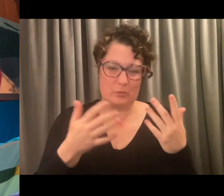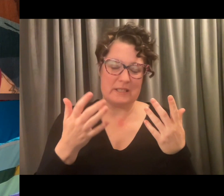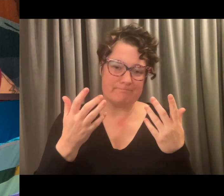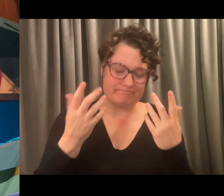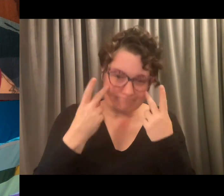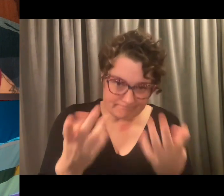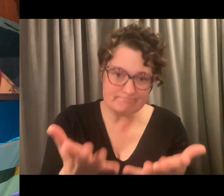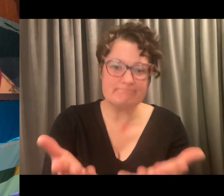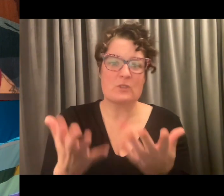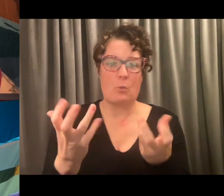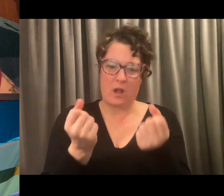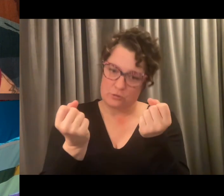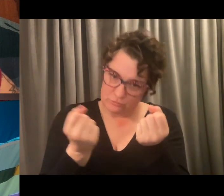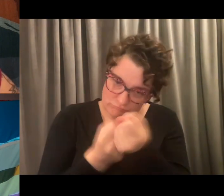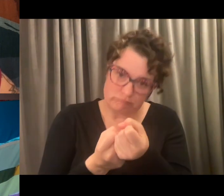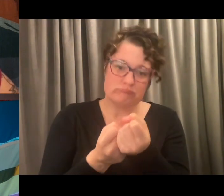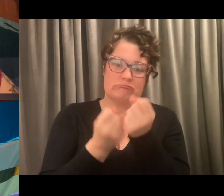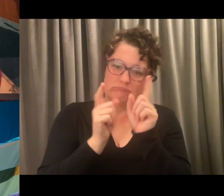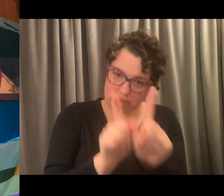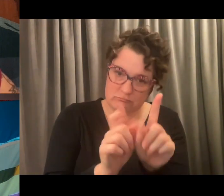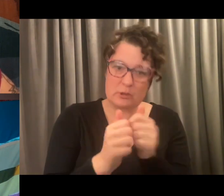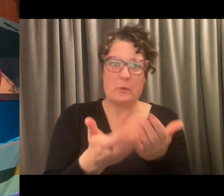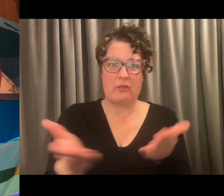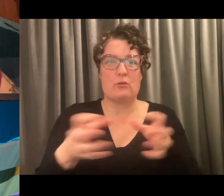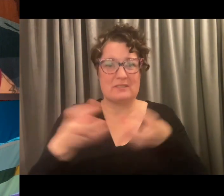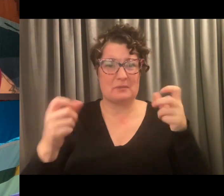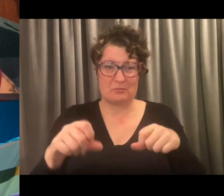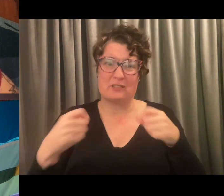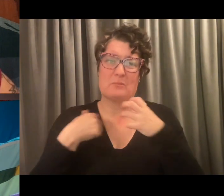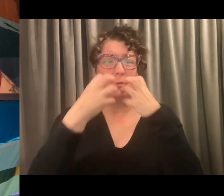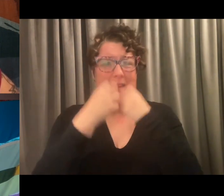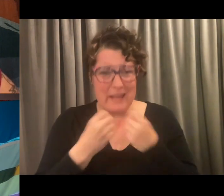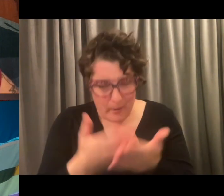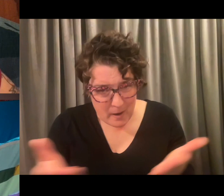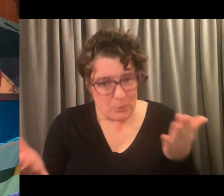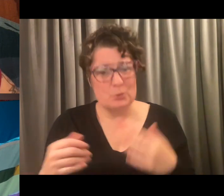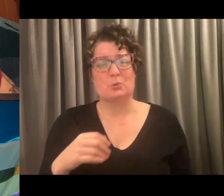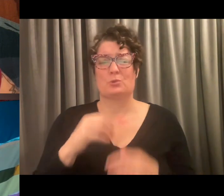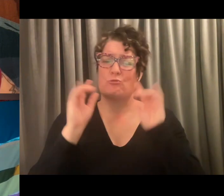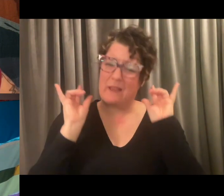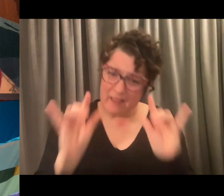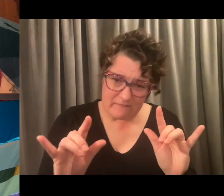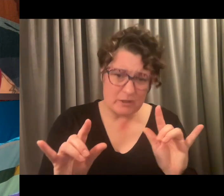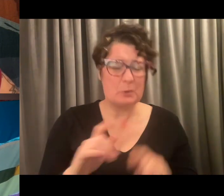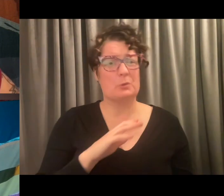We care about you, we love you and for those of you who are trans or questioning,